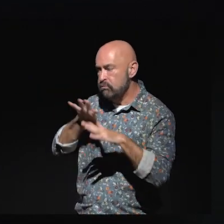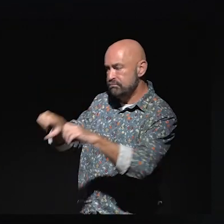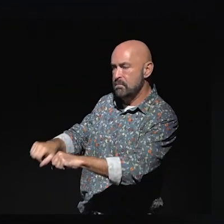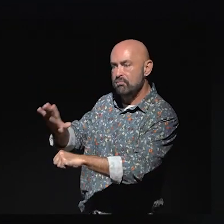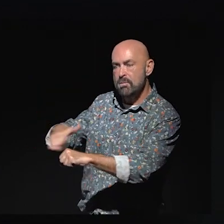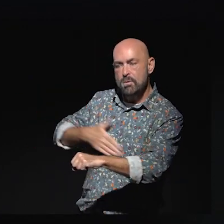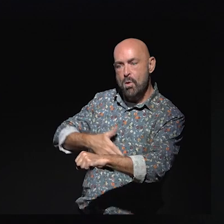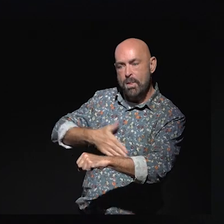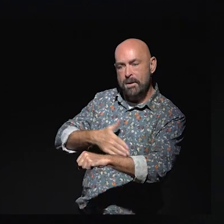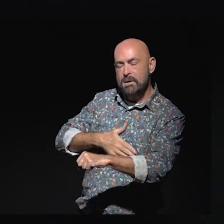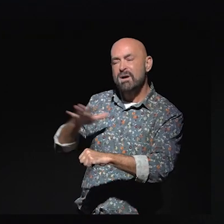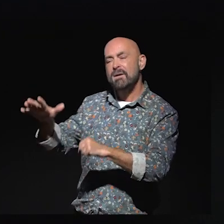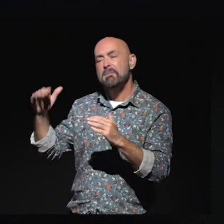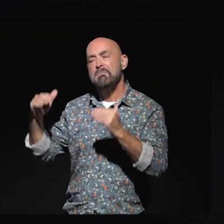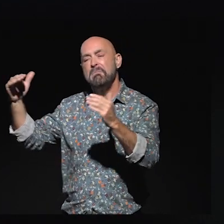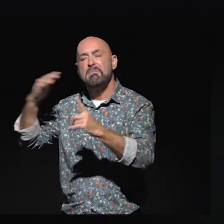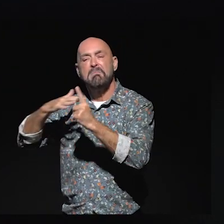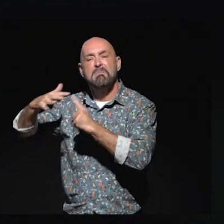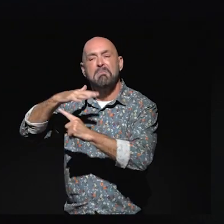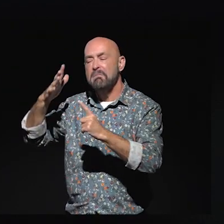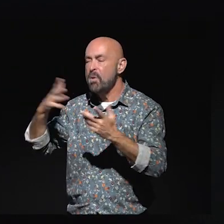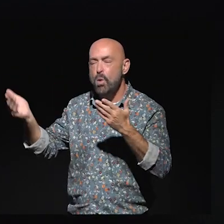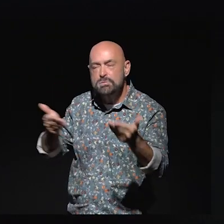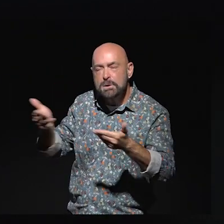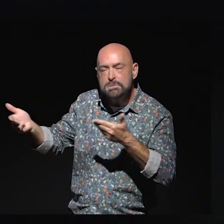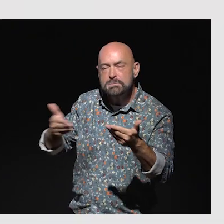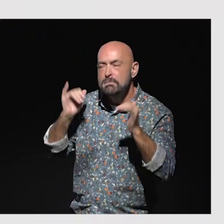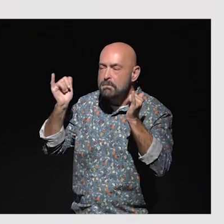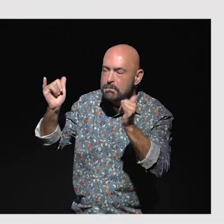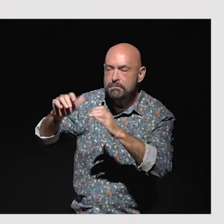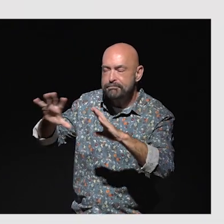a sort of society hostess in Rome at that time,